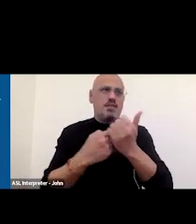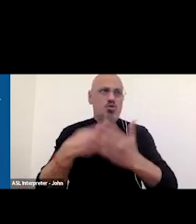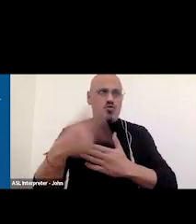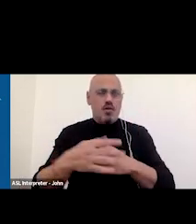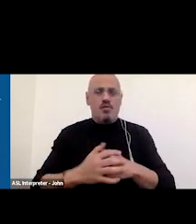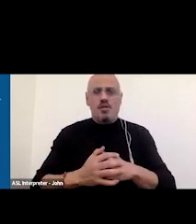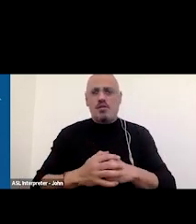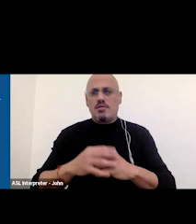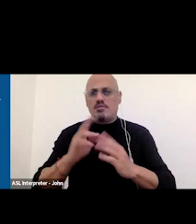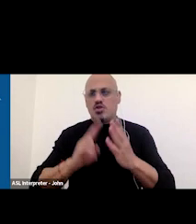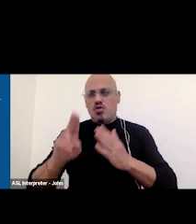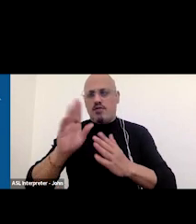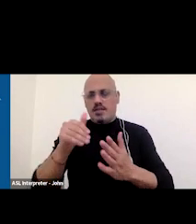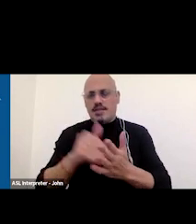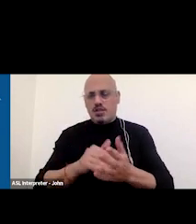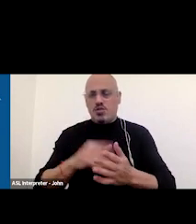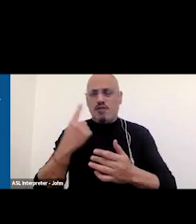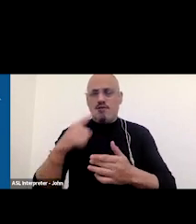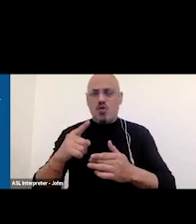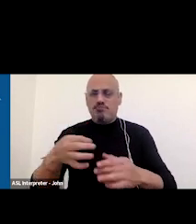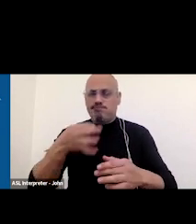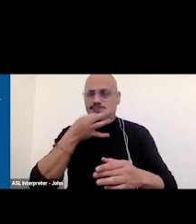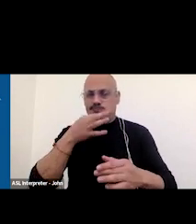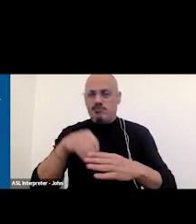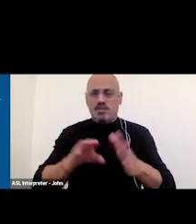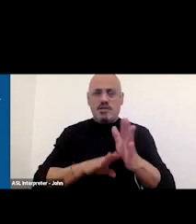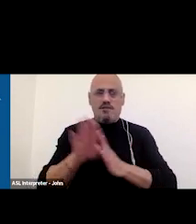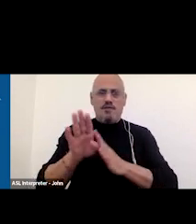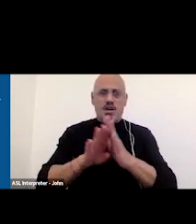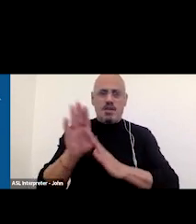and University Centers for Excellence in Developmental Disabilities.